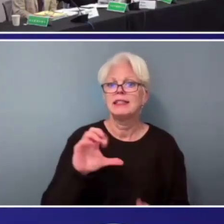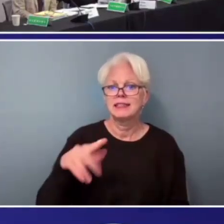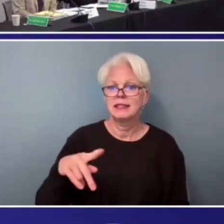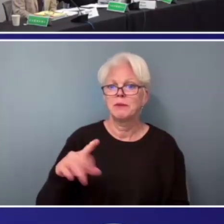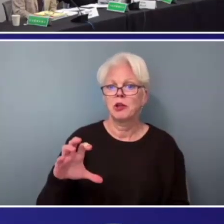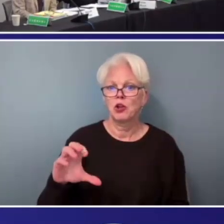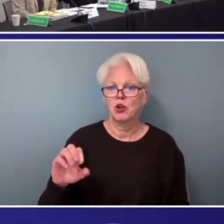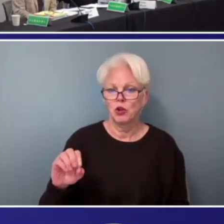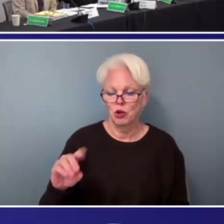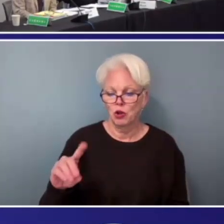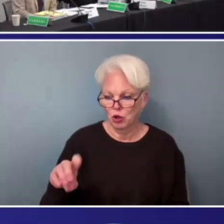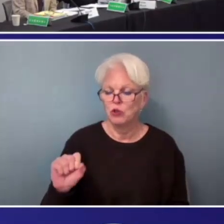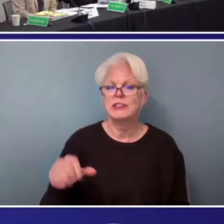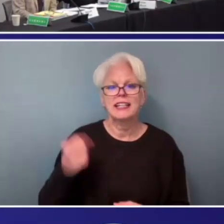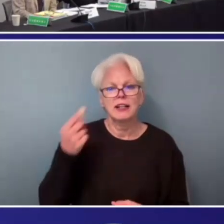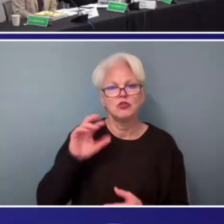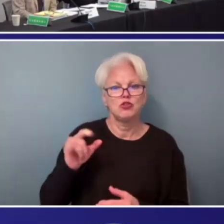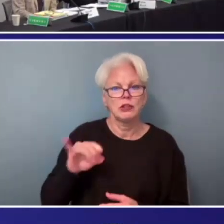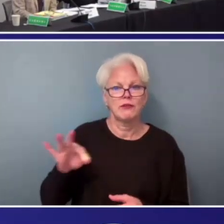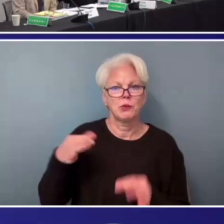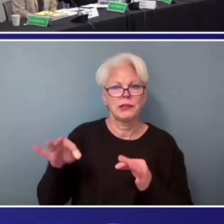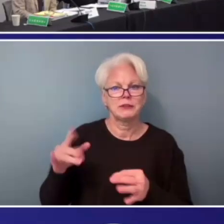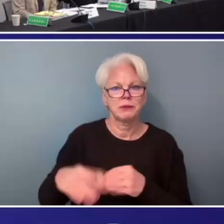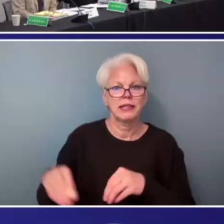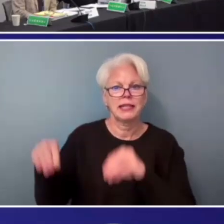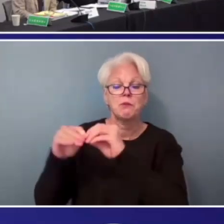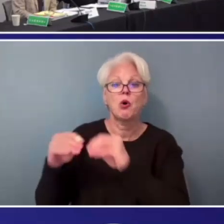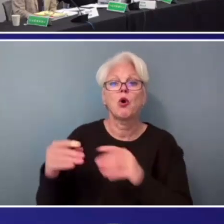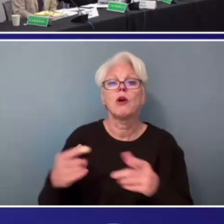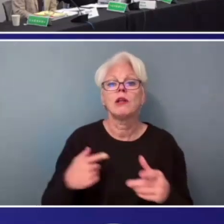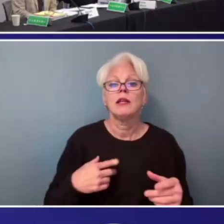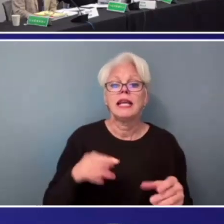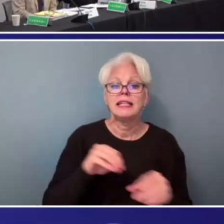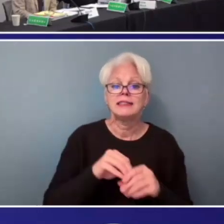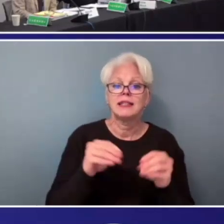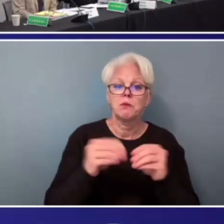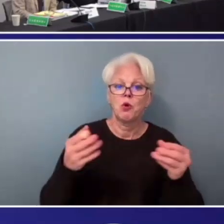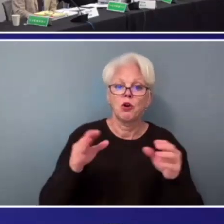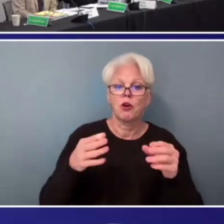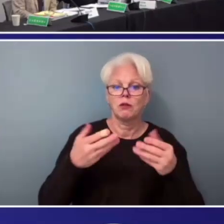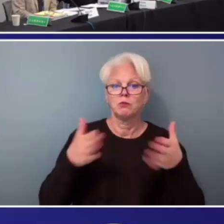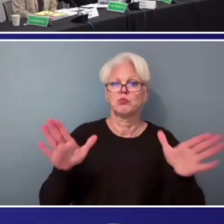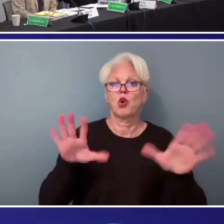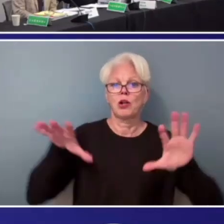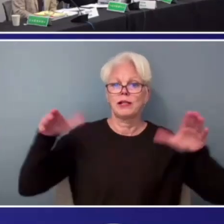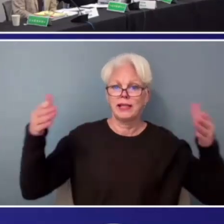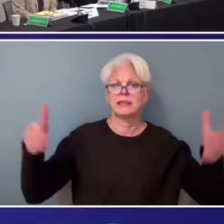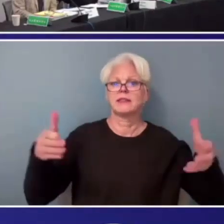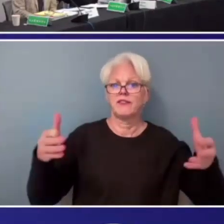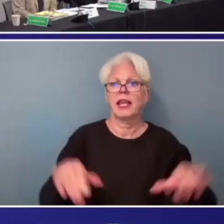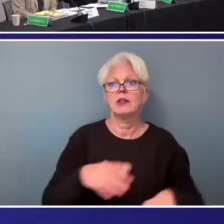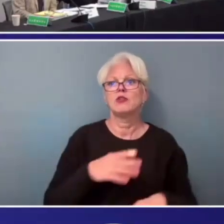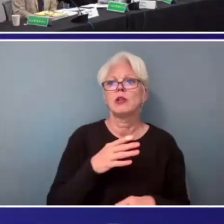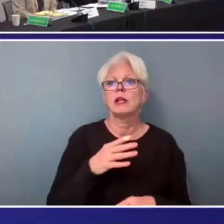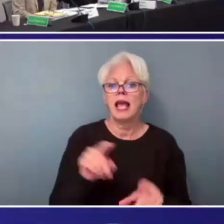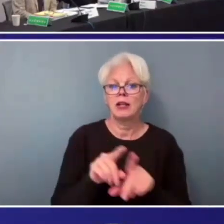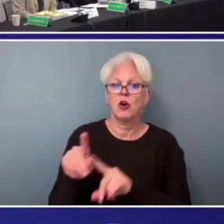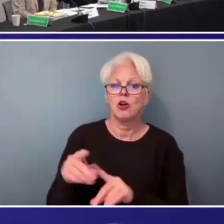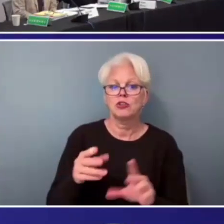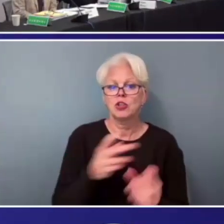more where we say it's in this broader classification within this and also clinical psychology, for the reason that I